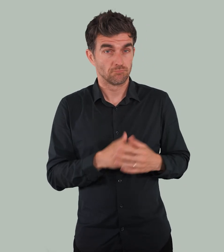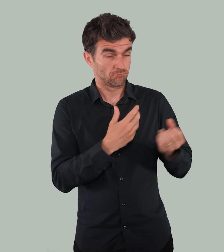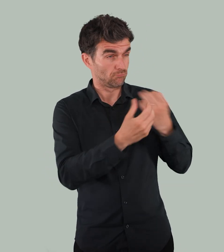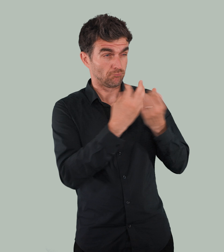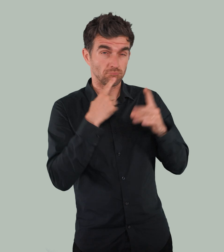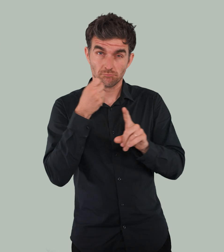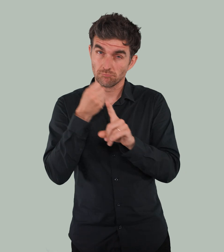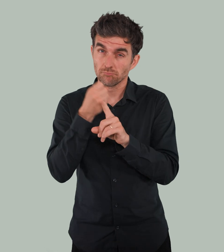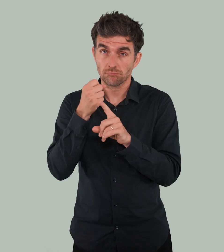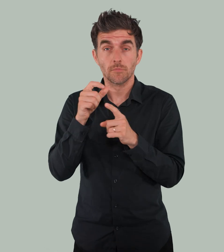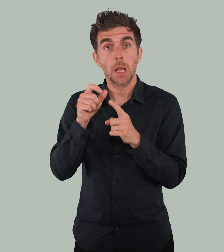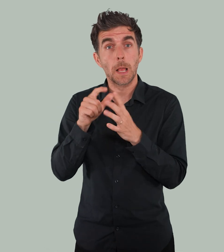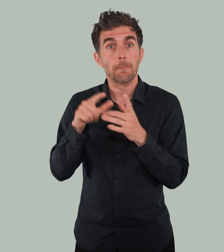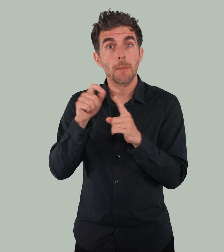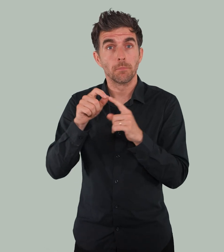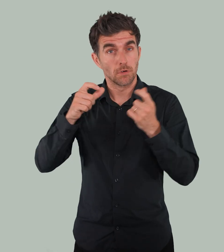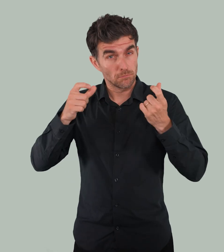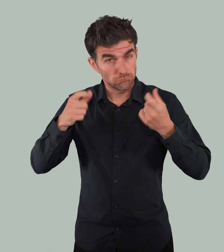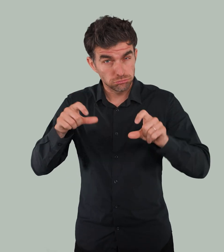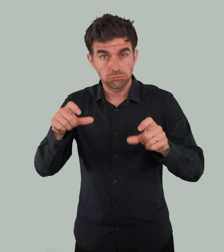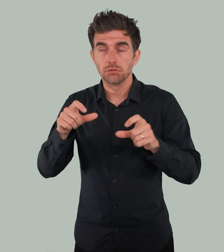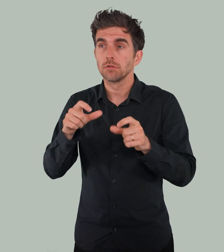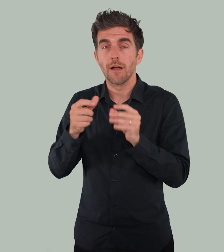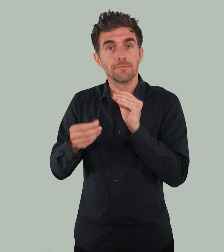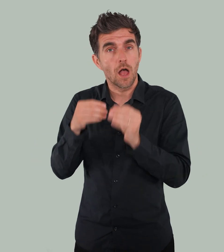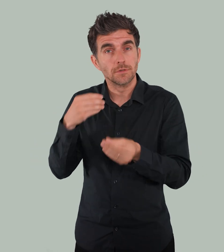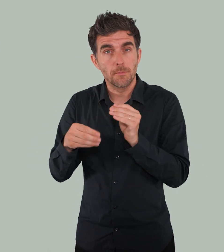Respondents emphasise maintaining PIP as flexible